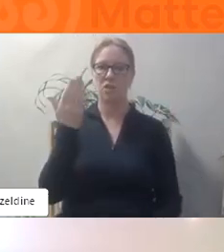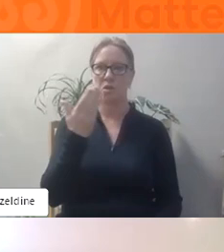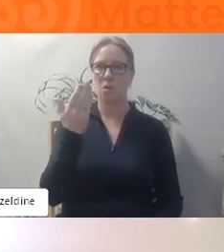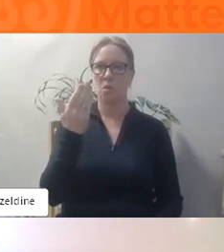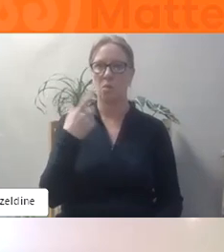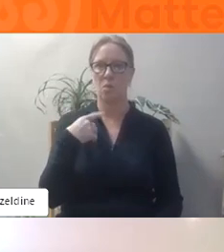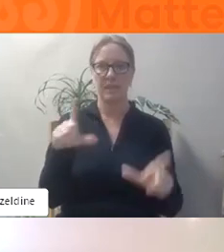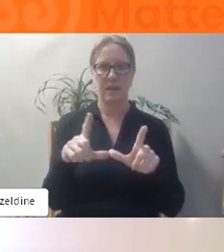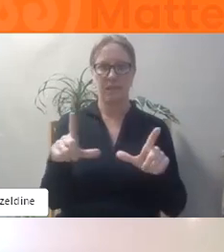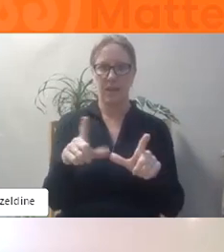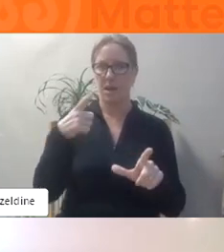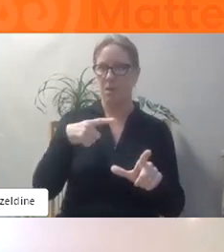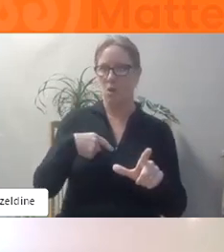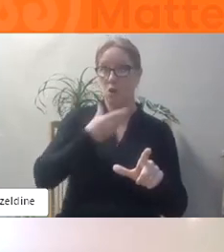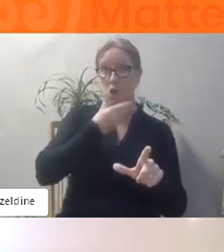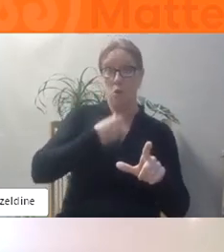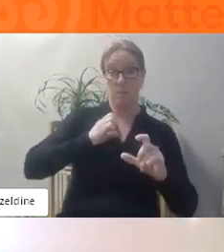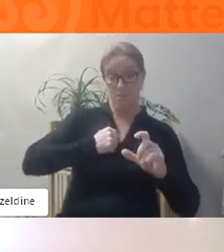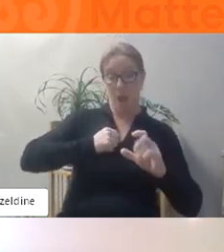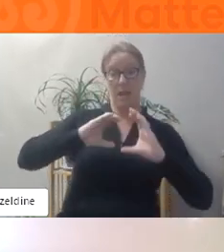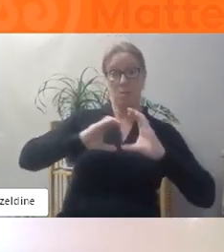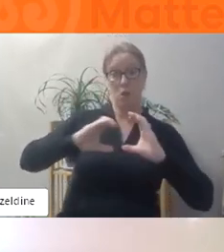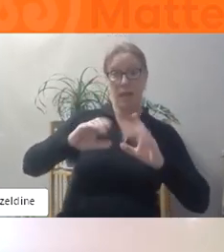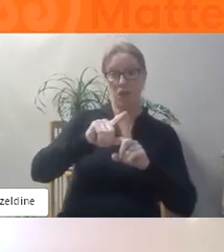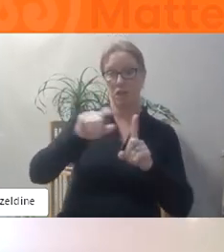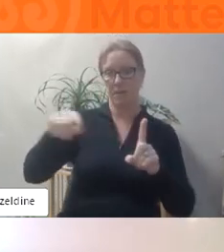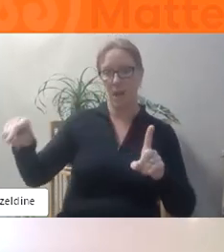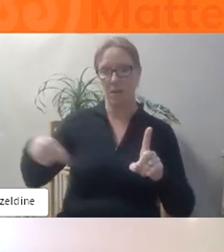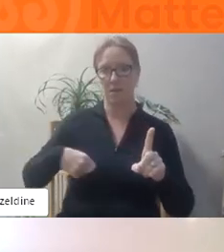I used my communication device. It should be noted that my primary